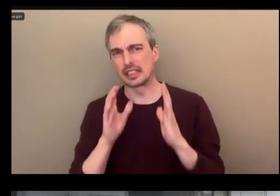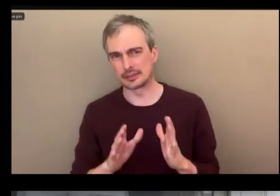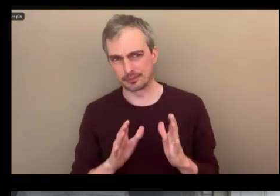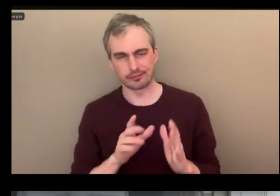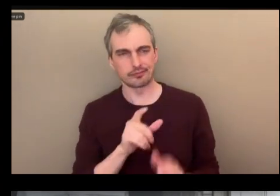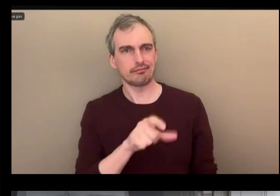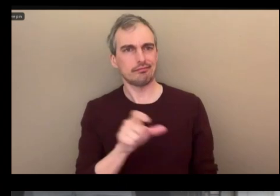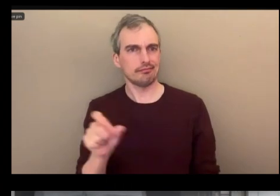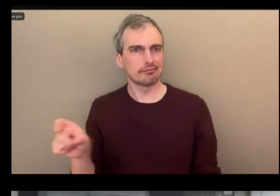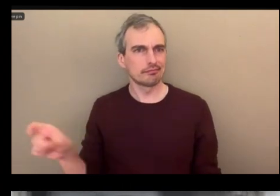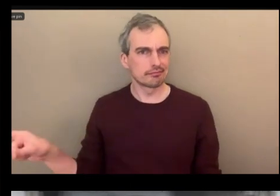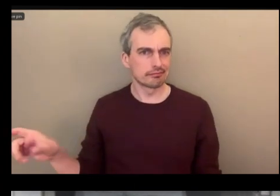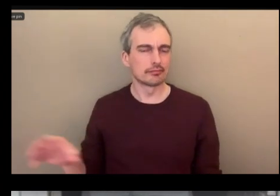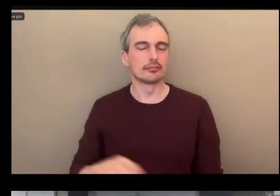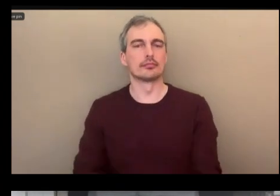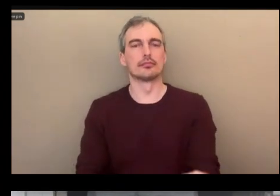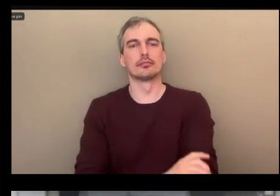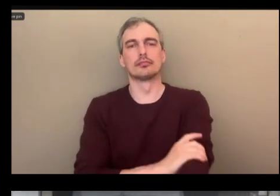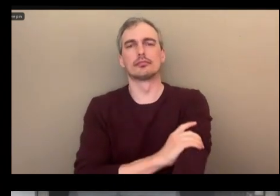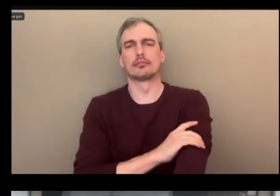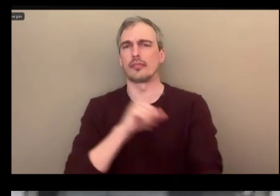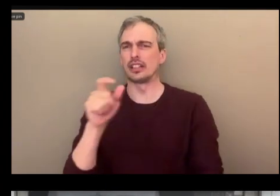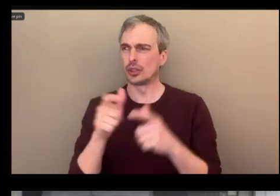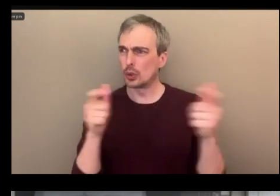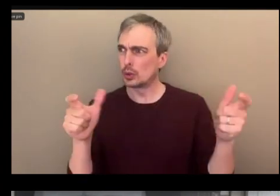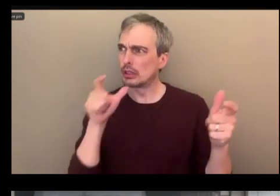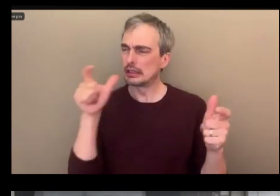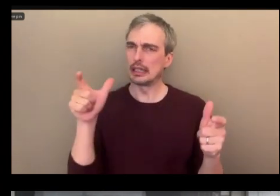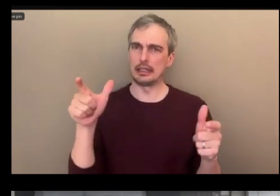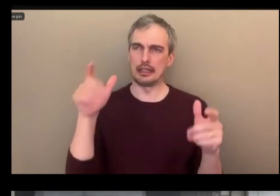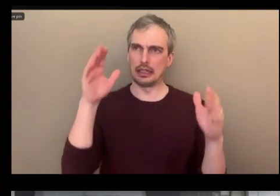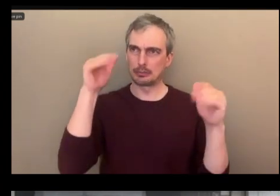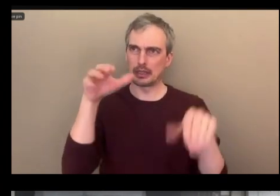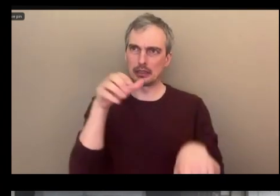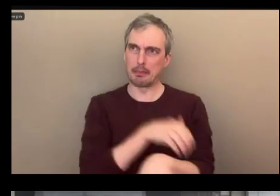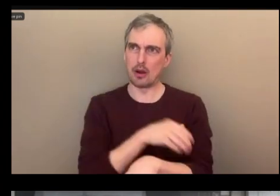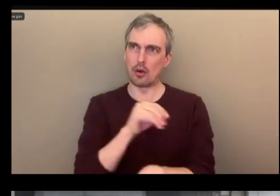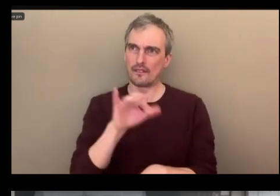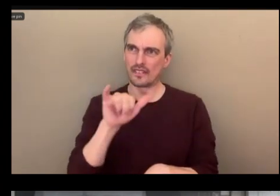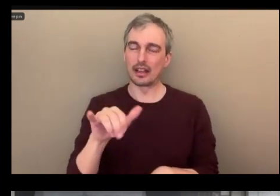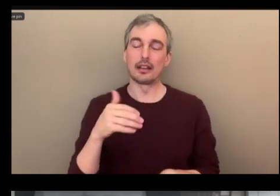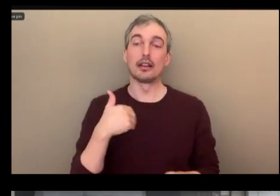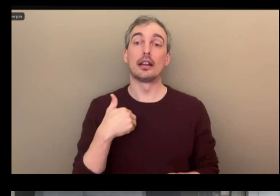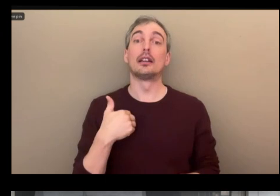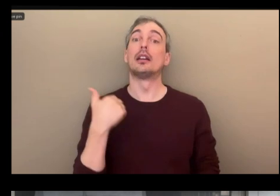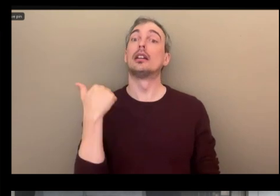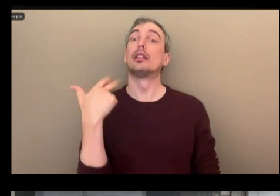There were so many different organizations that have heard about our lab, that wanted to come in.